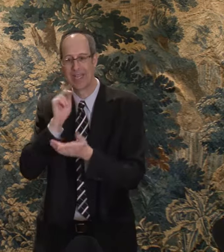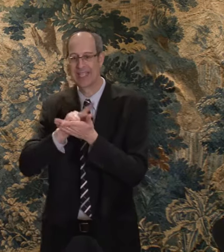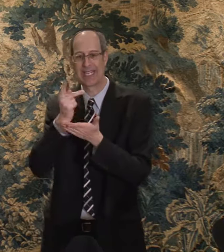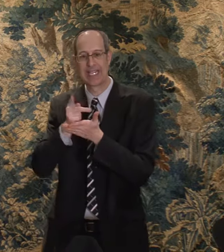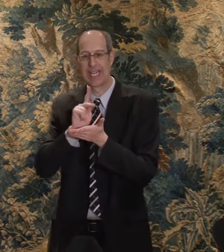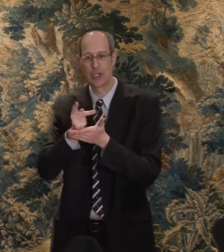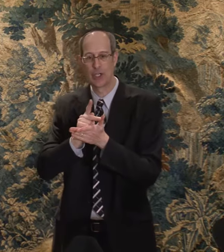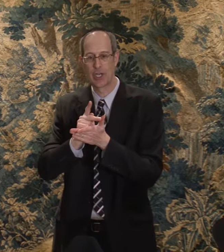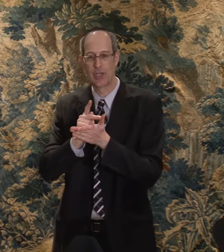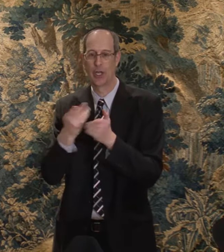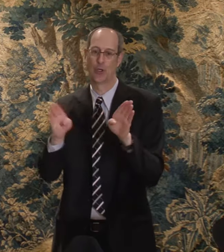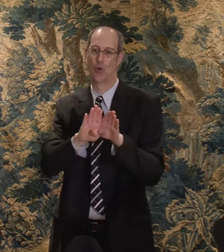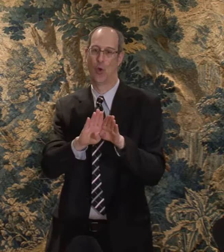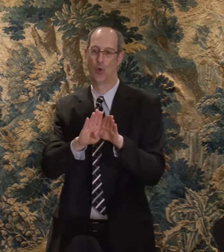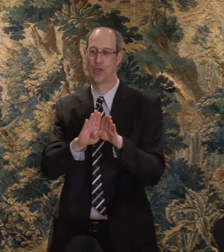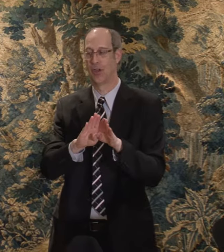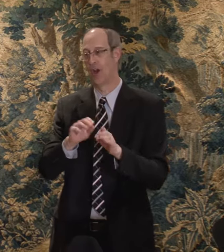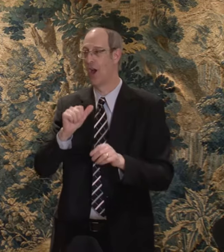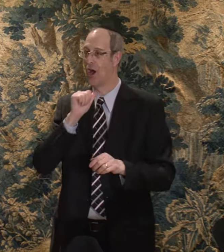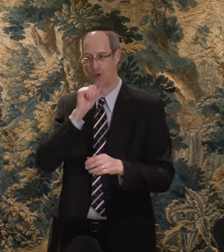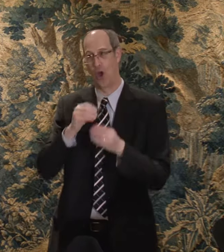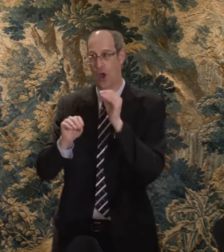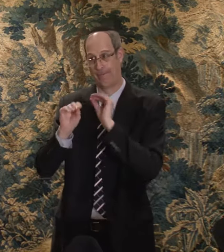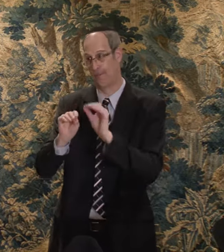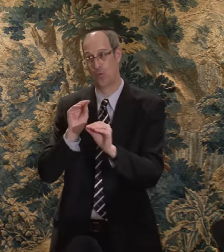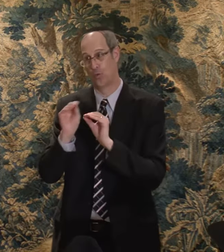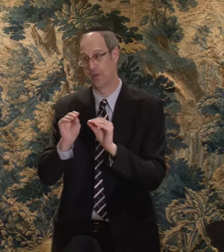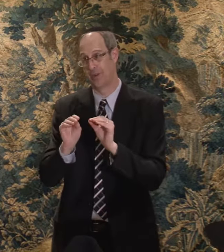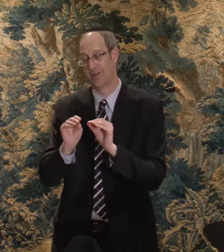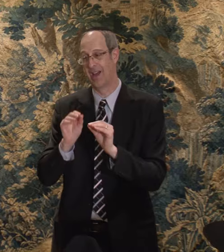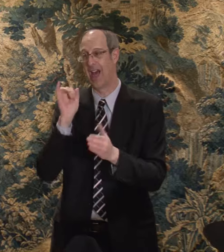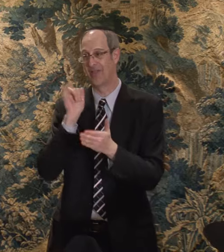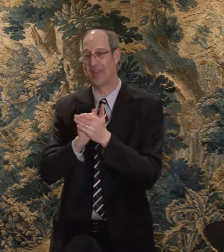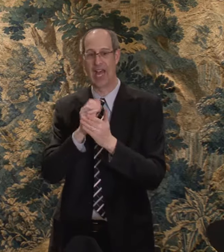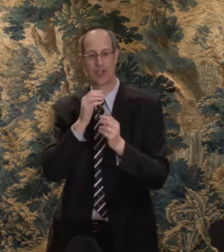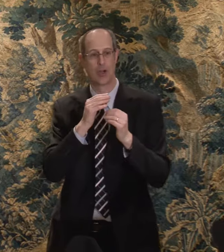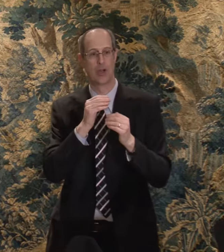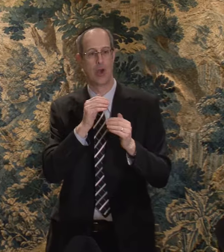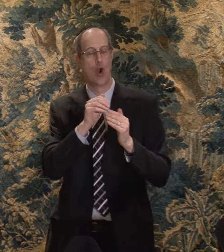you're not gonna get supper that's a Russia Shiva death no you're